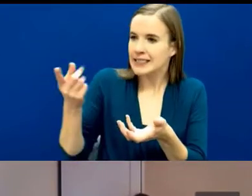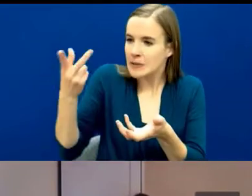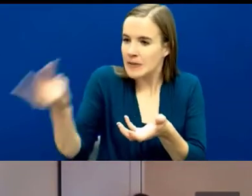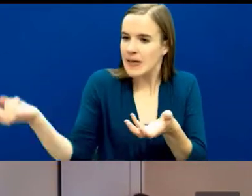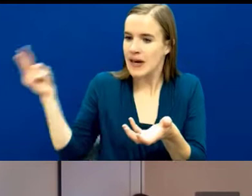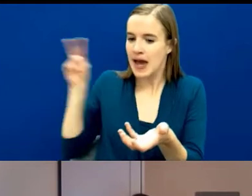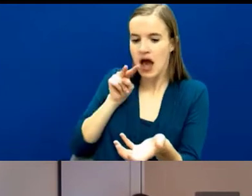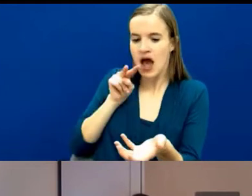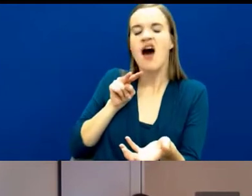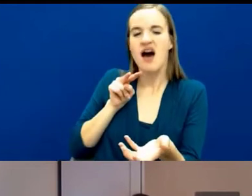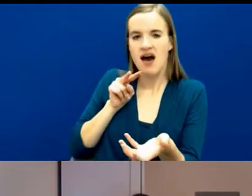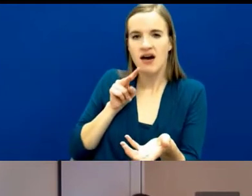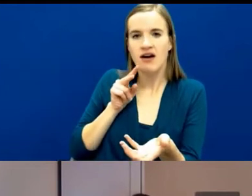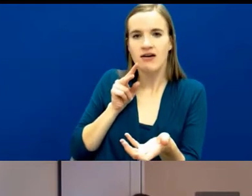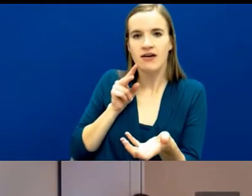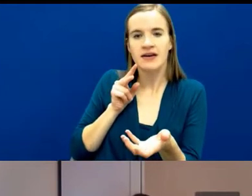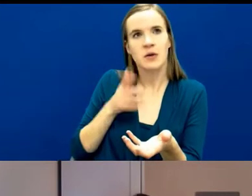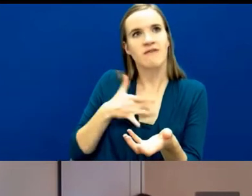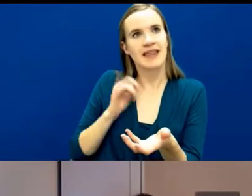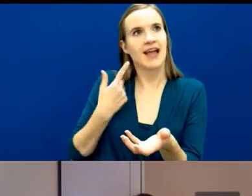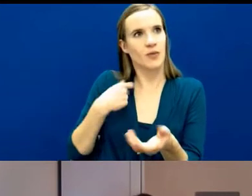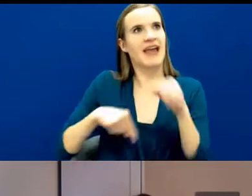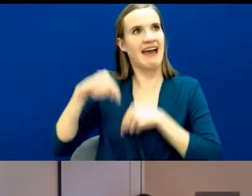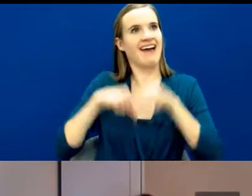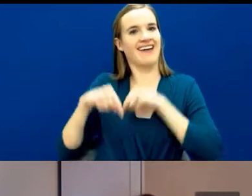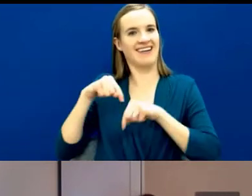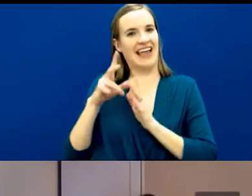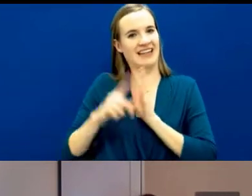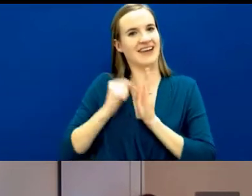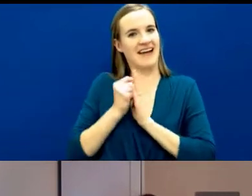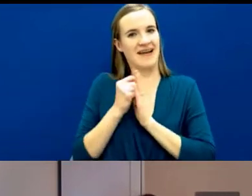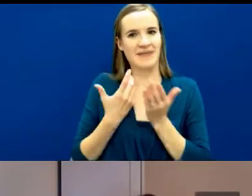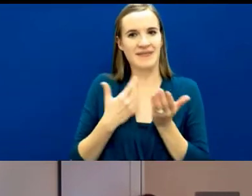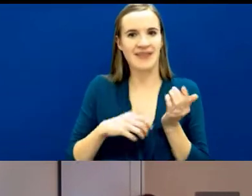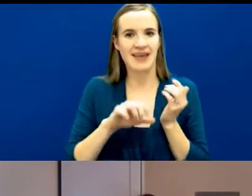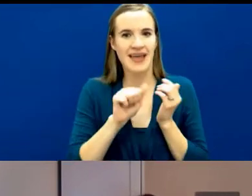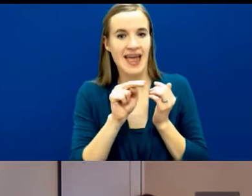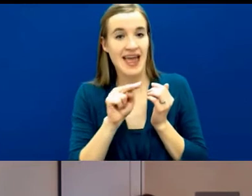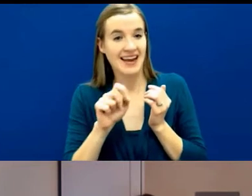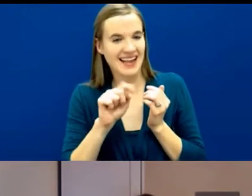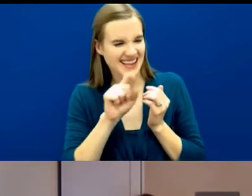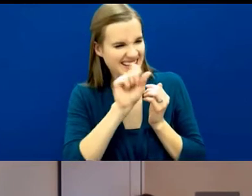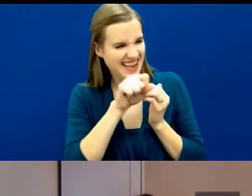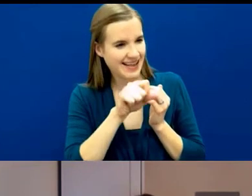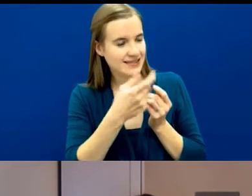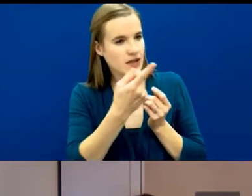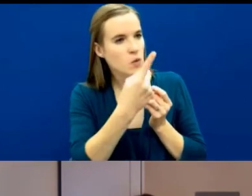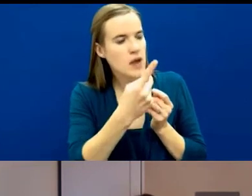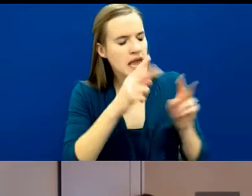Annette: Yeah. And it did feel like we really did, as we were digging into like, your specific memories, it did feel like we were able to like get there